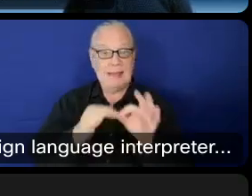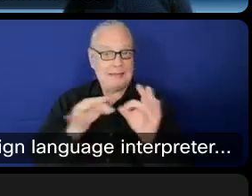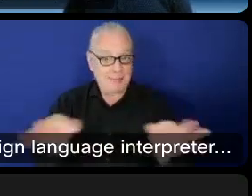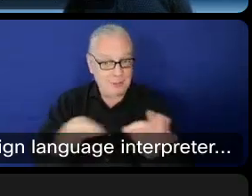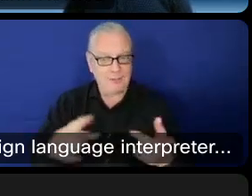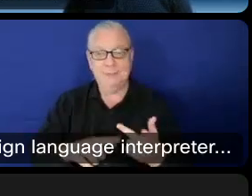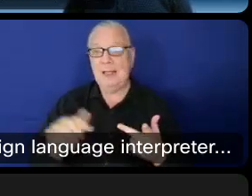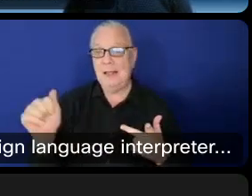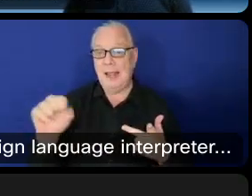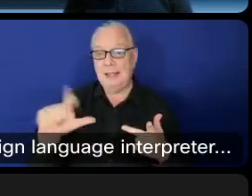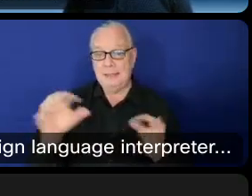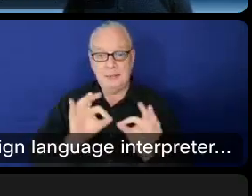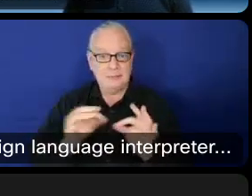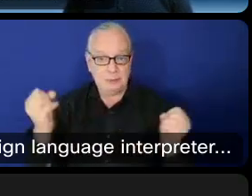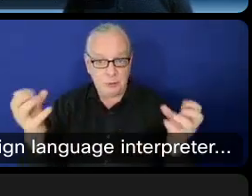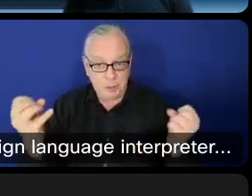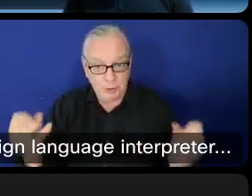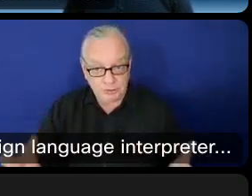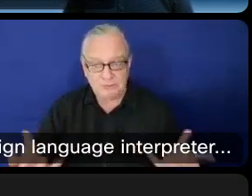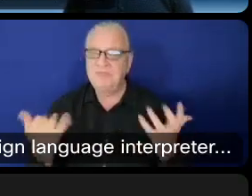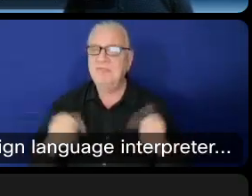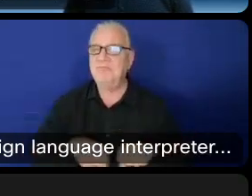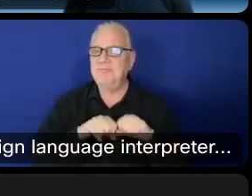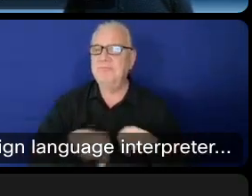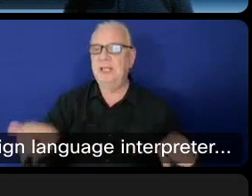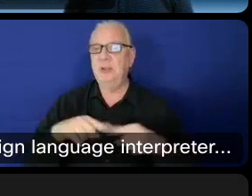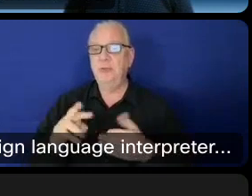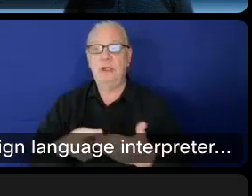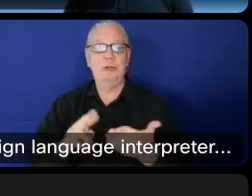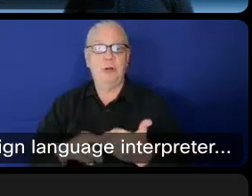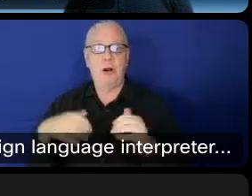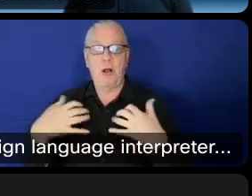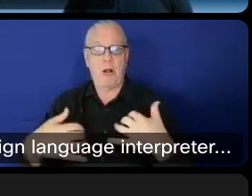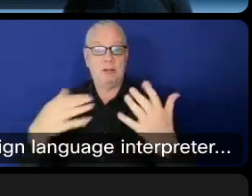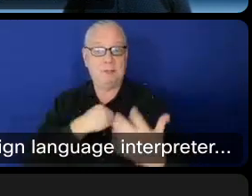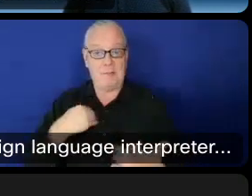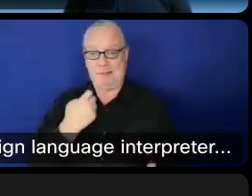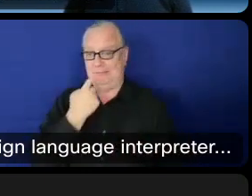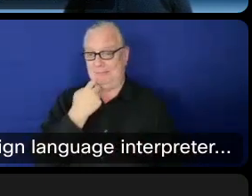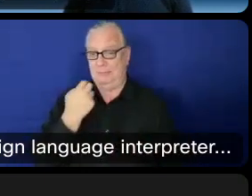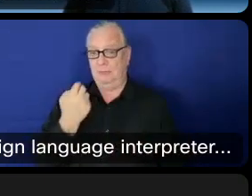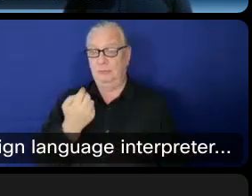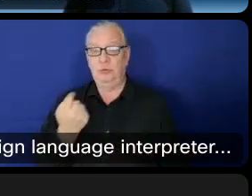interpretation services, was sent to registered audience members on Tuesday, September 16th. If you need some